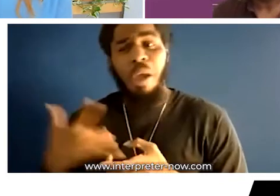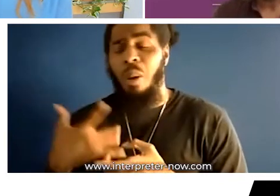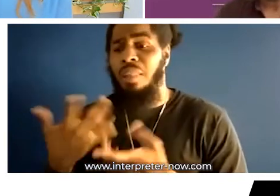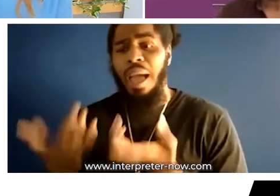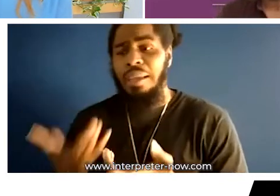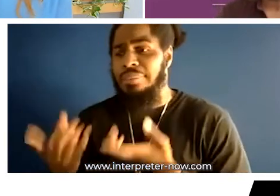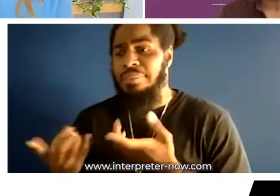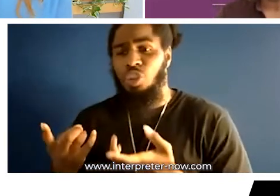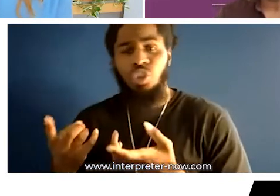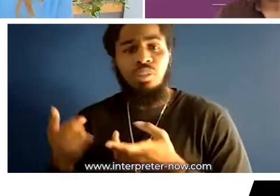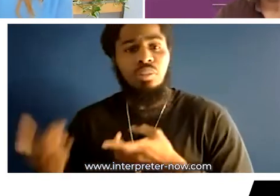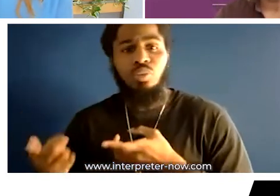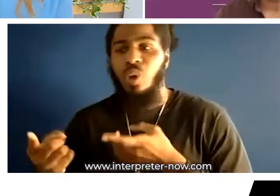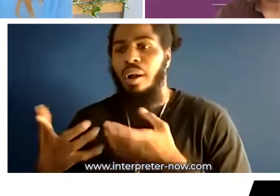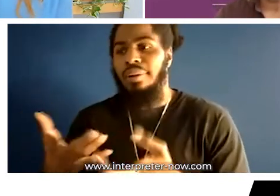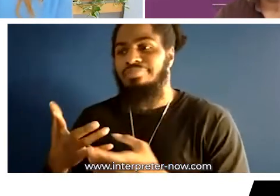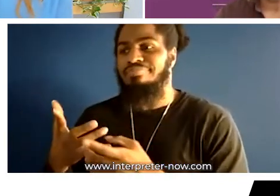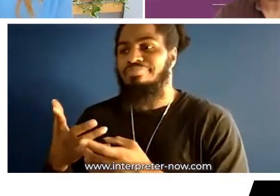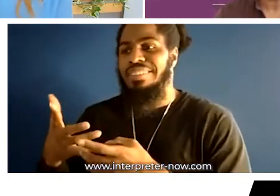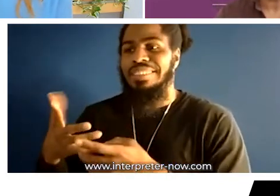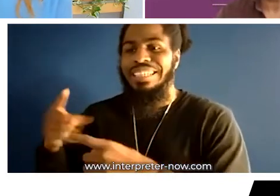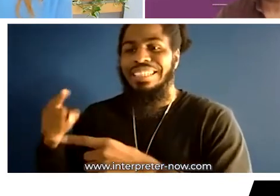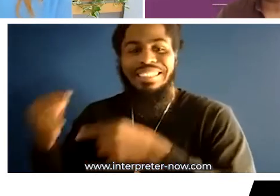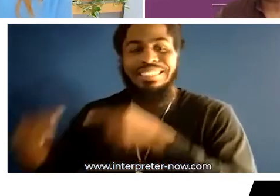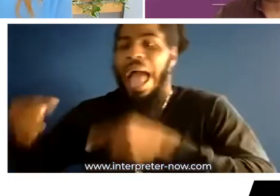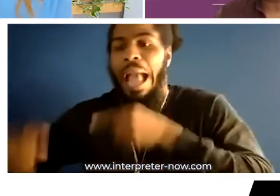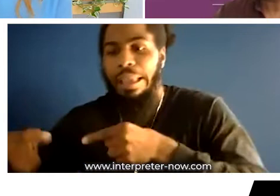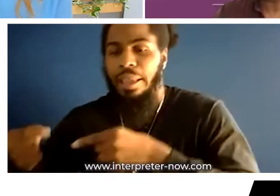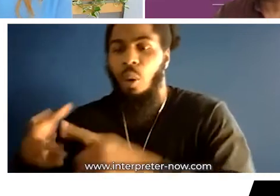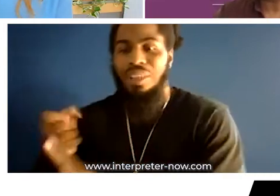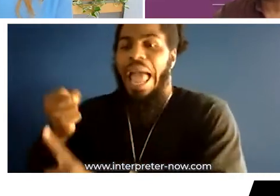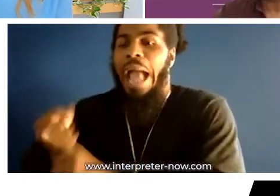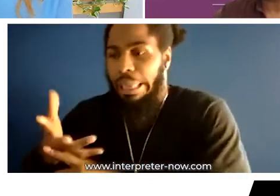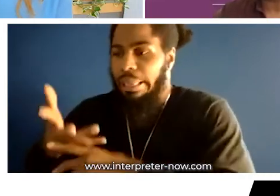So, I think that sometimes we have to be mindful that people are entering these conversations